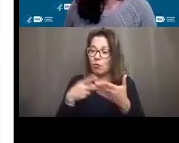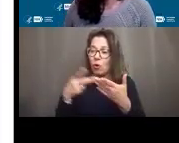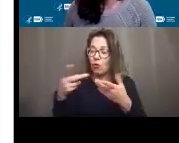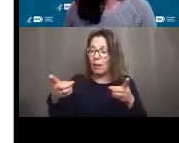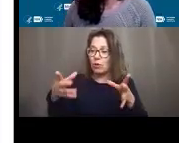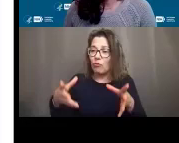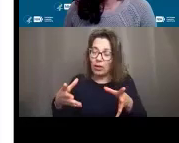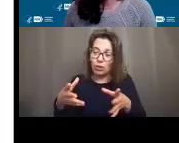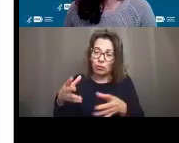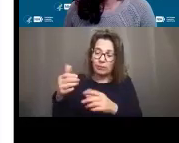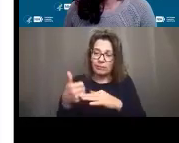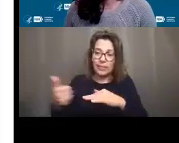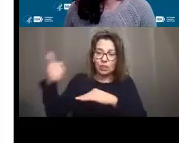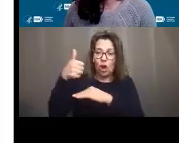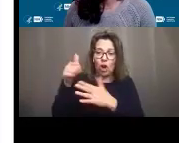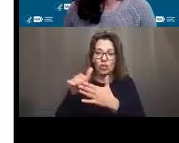at the different institutes of NIH